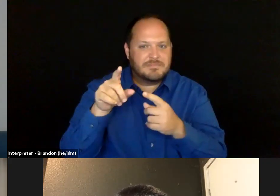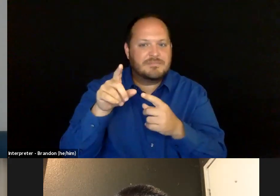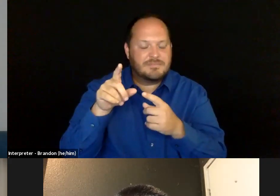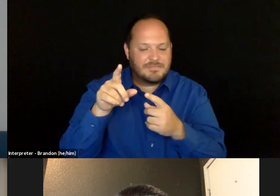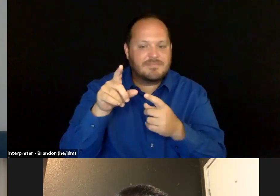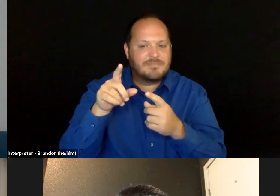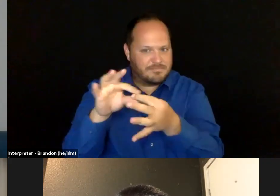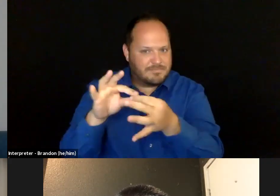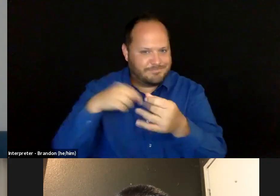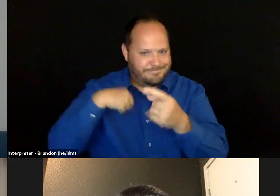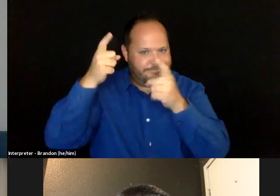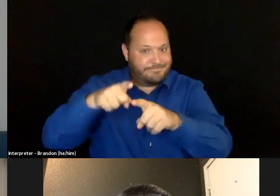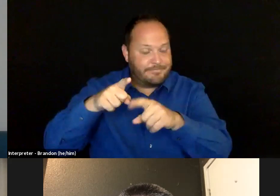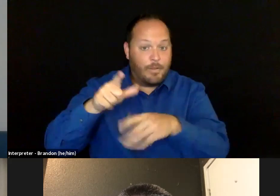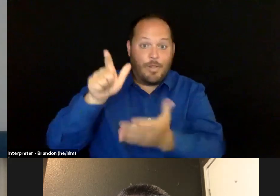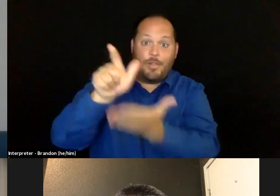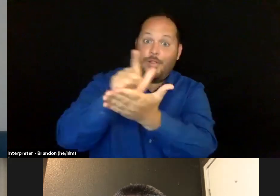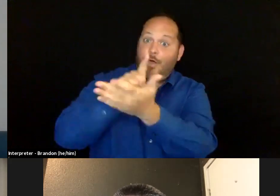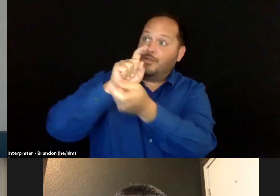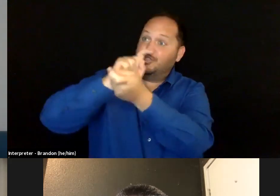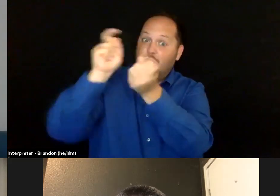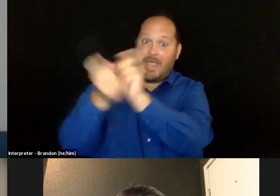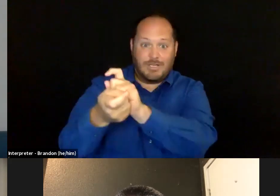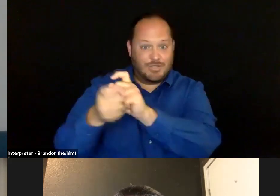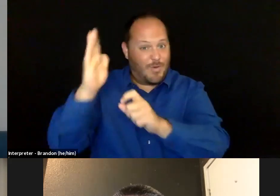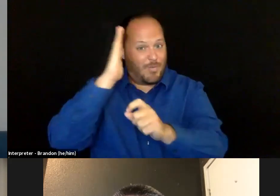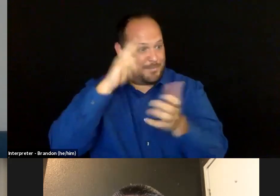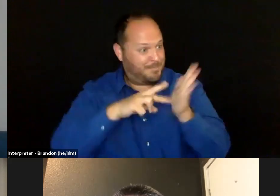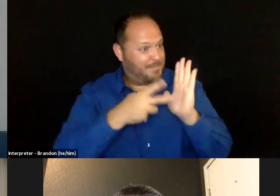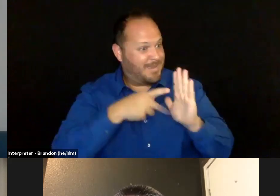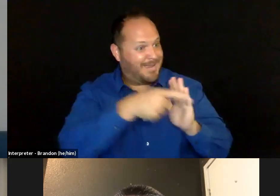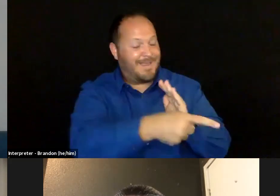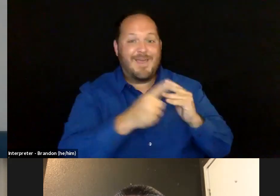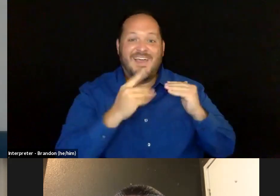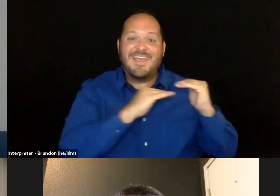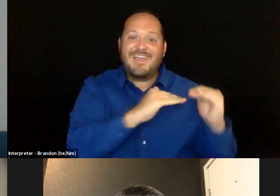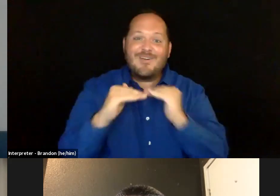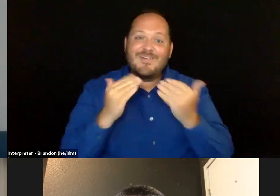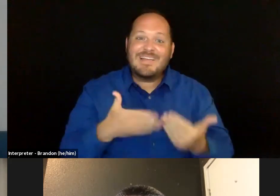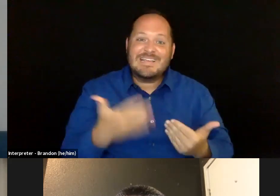Thanks. So we need Congress to protect all LGBTQ people from